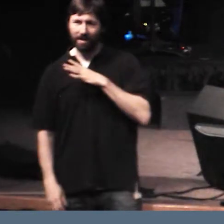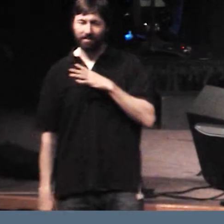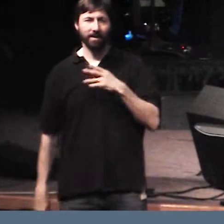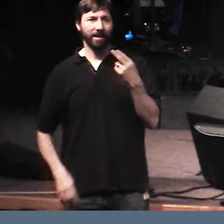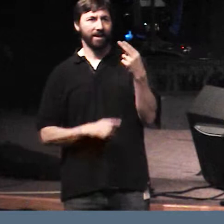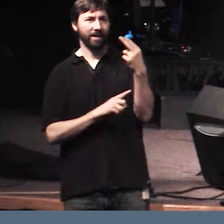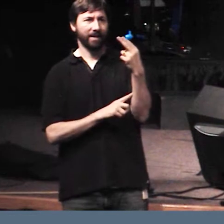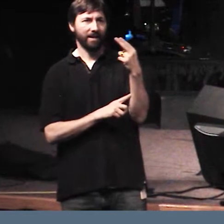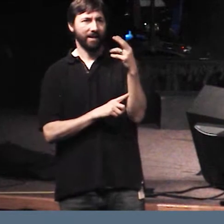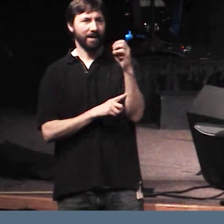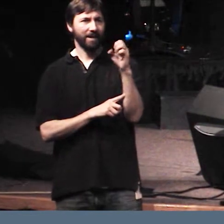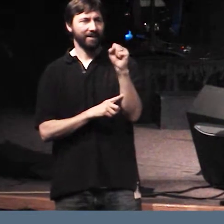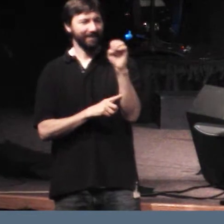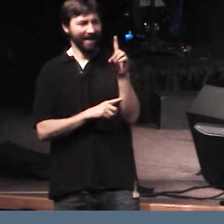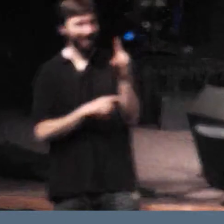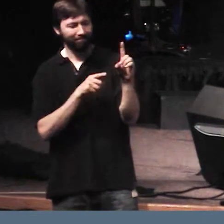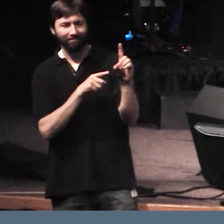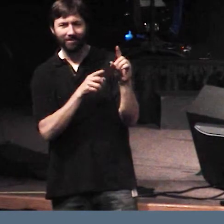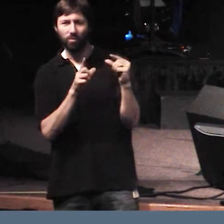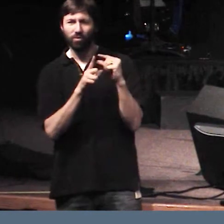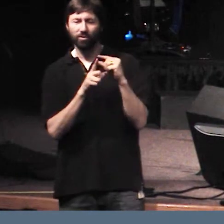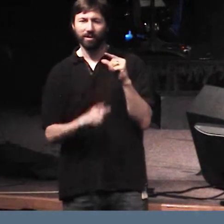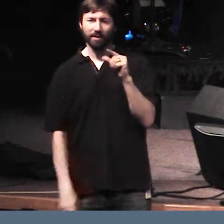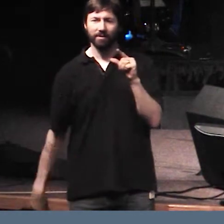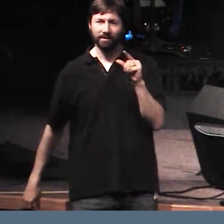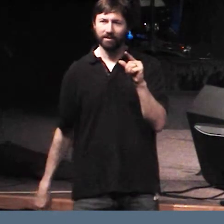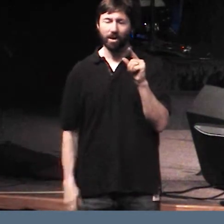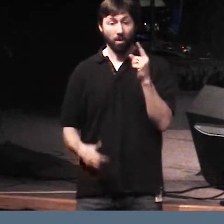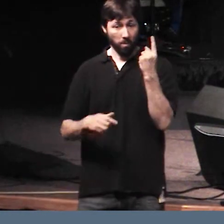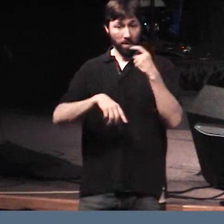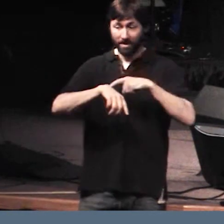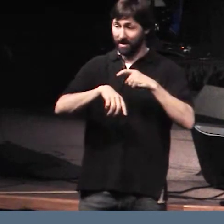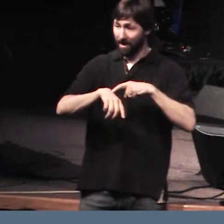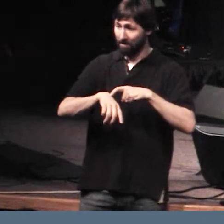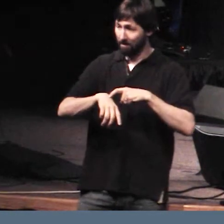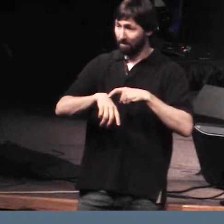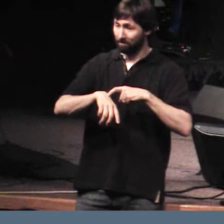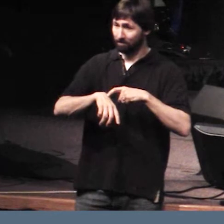that being said I've got to say there is one time when it's actually used